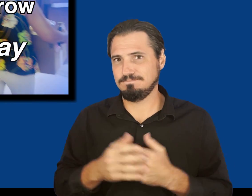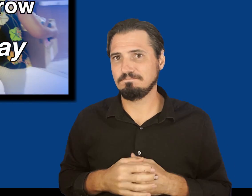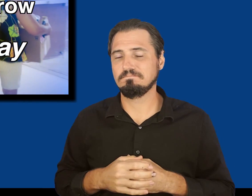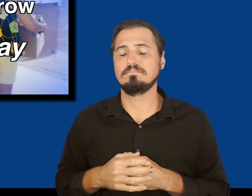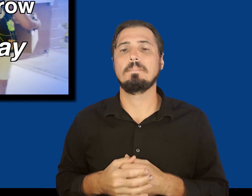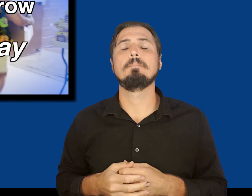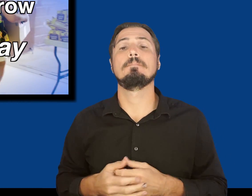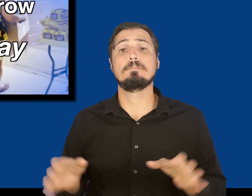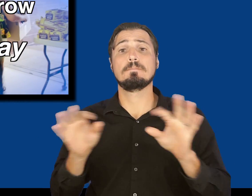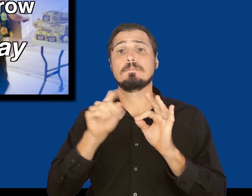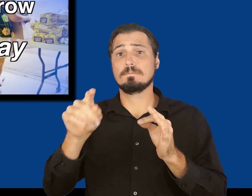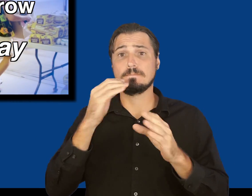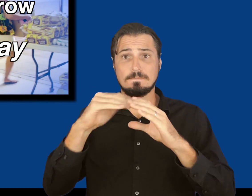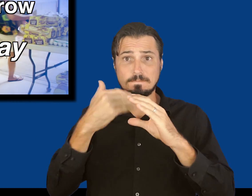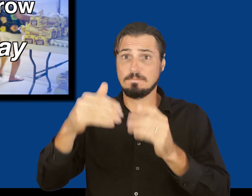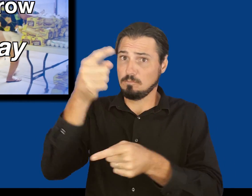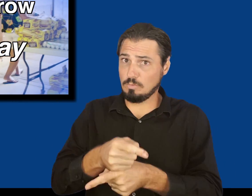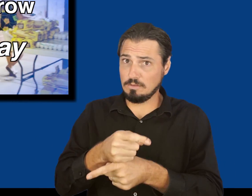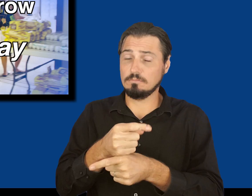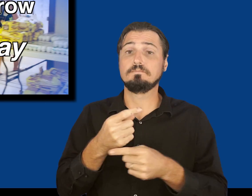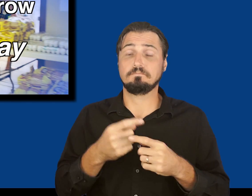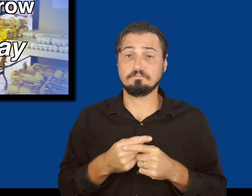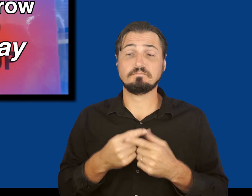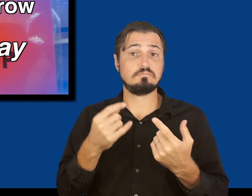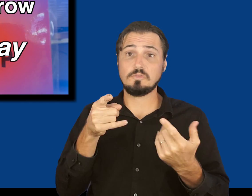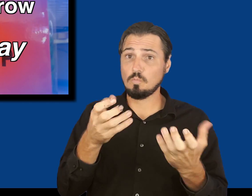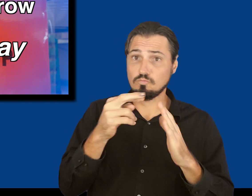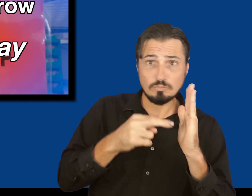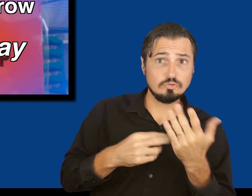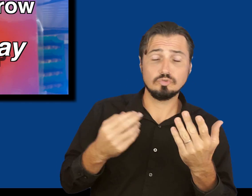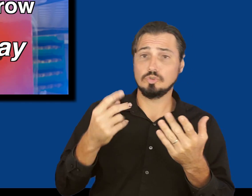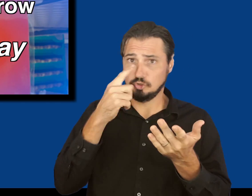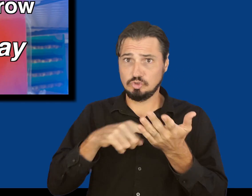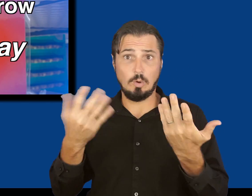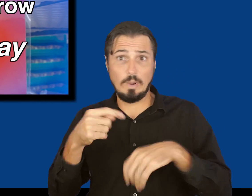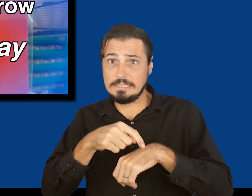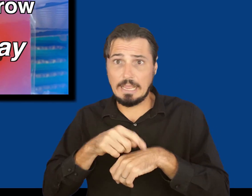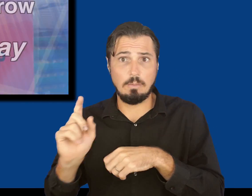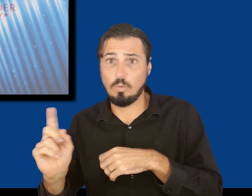Please be sure your email is correct to Register or for distribution times and locations,